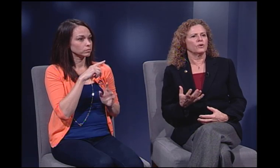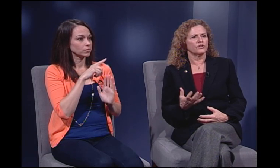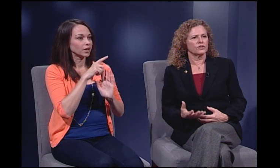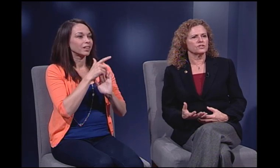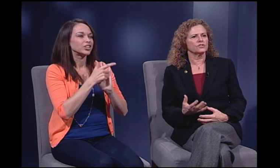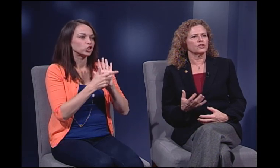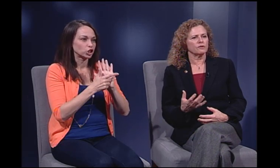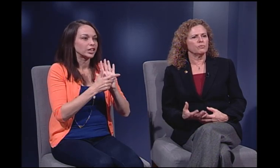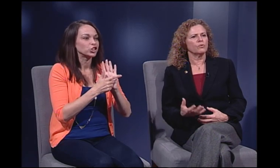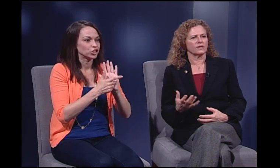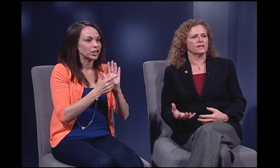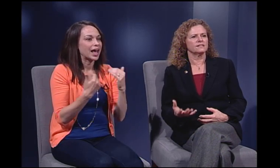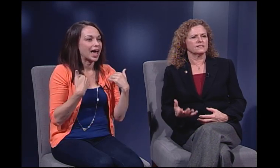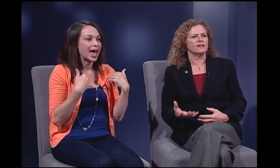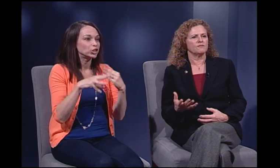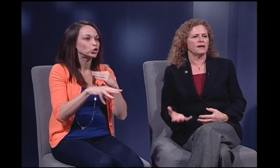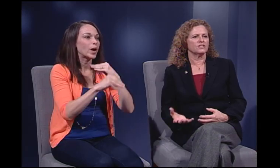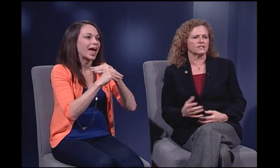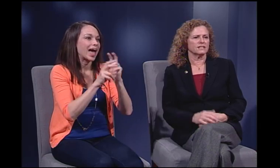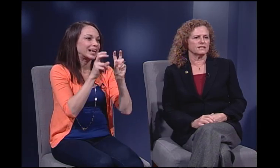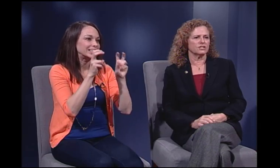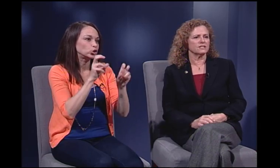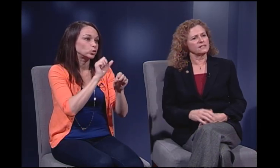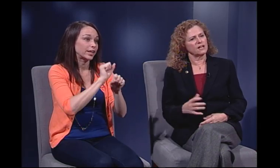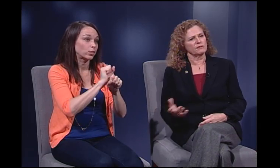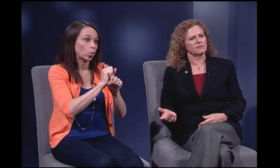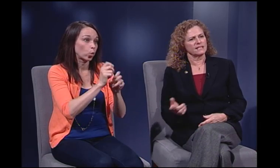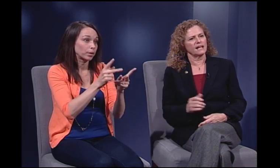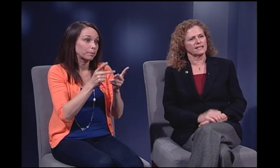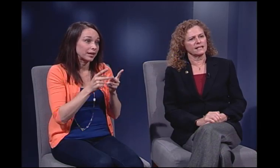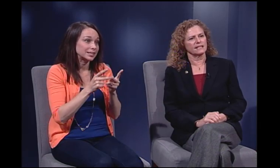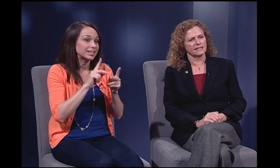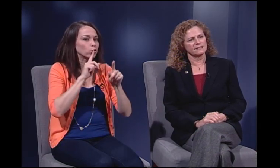where nurses could report unsafe patient conditions and not be retaliated against.